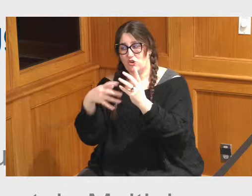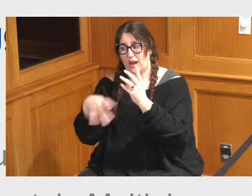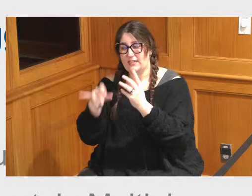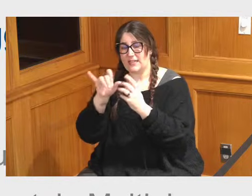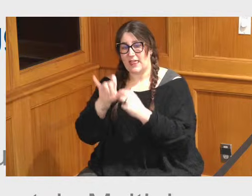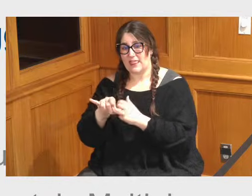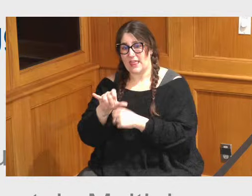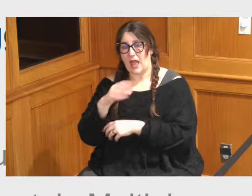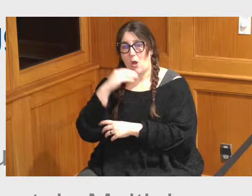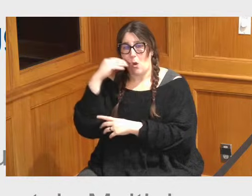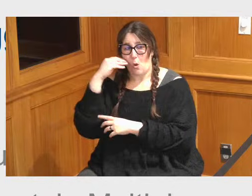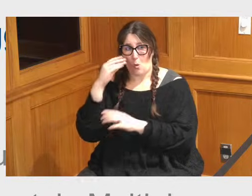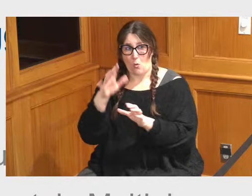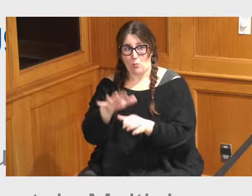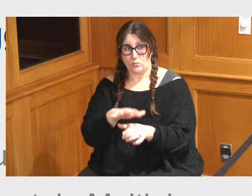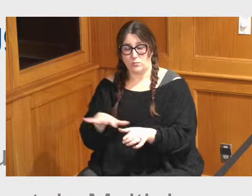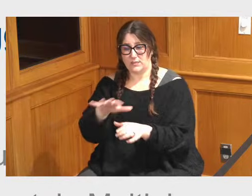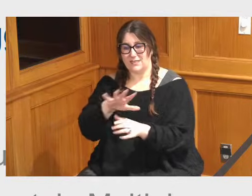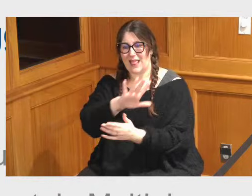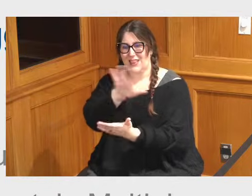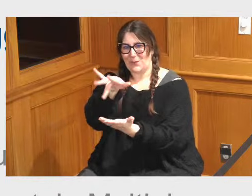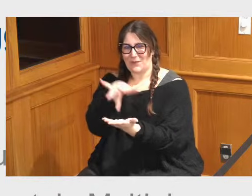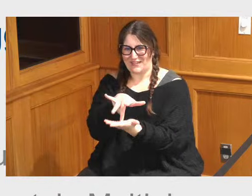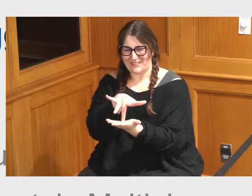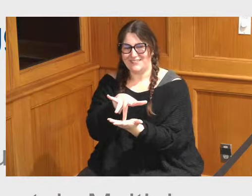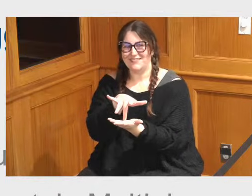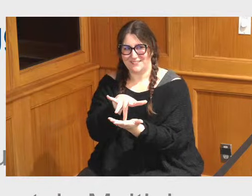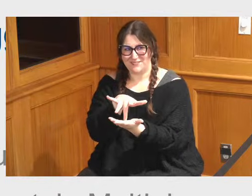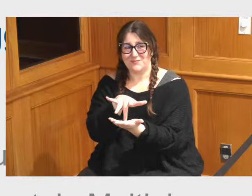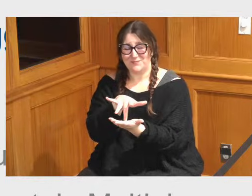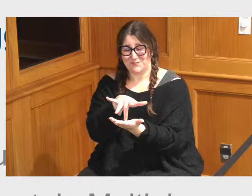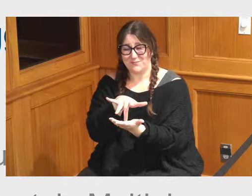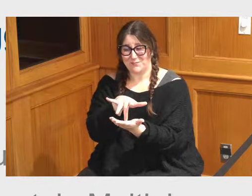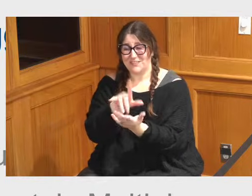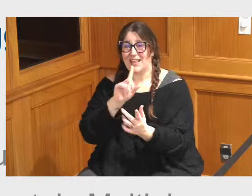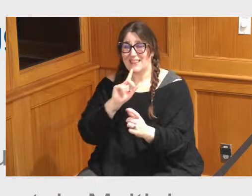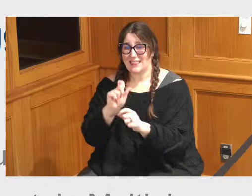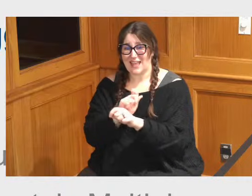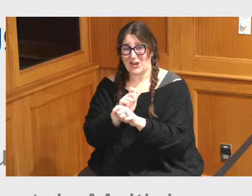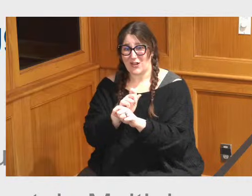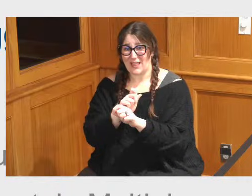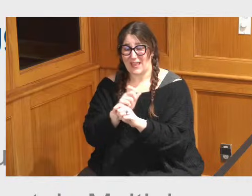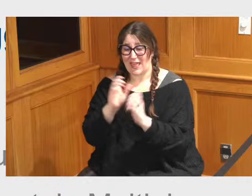with SBUs right there in the middle. Literally right down the pipes in front of these people's